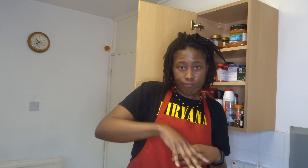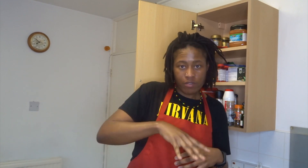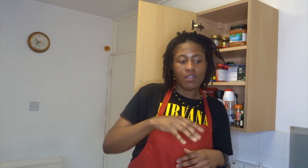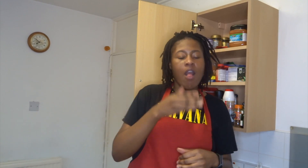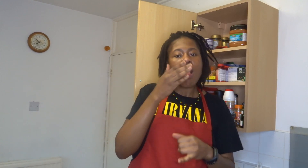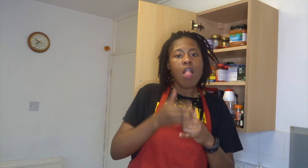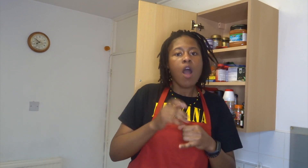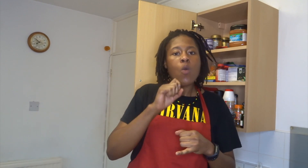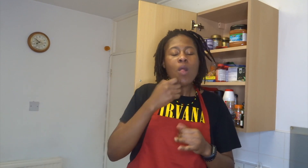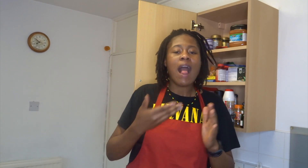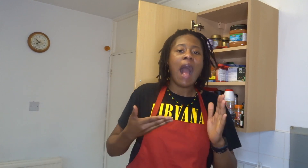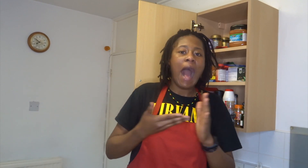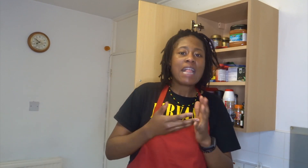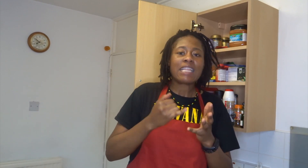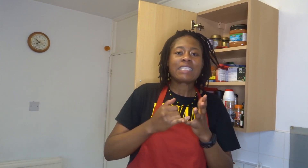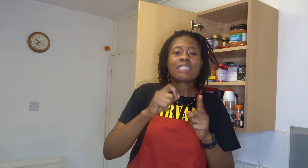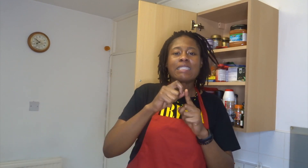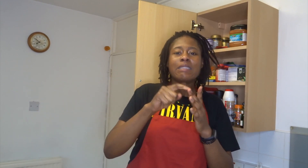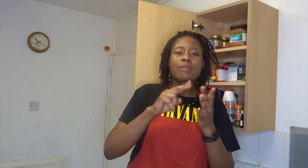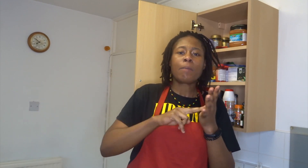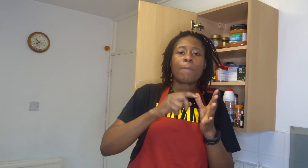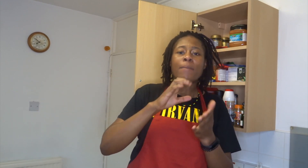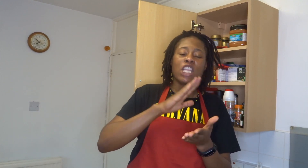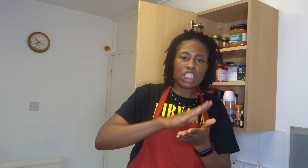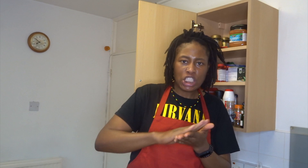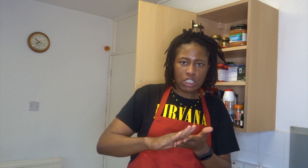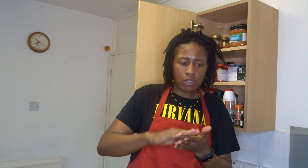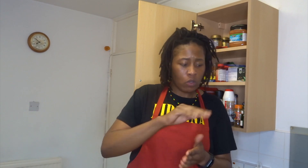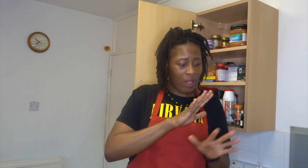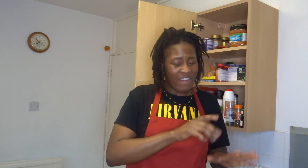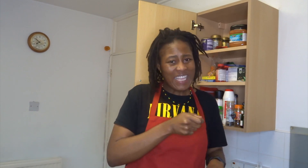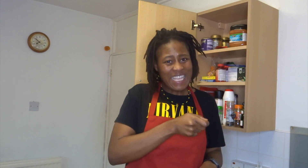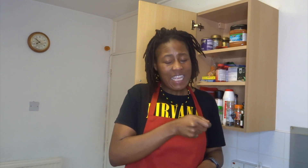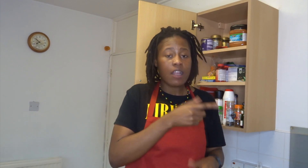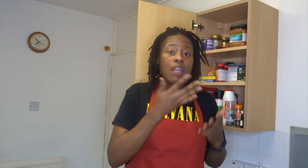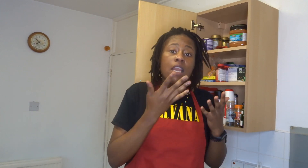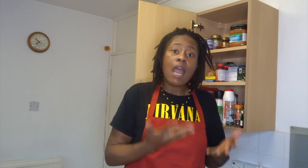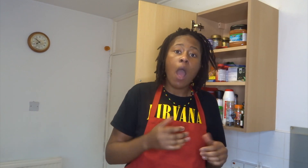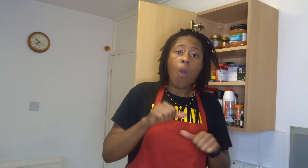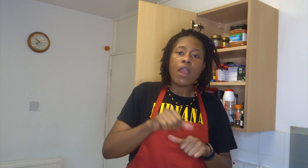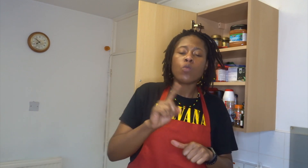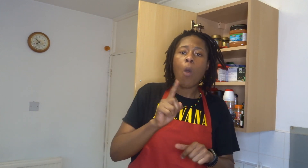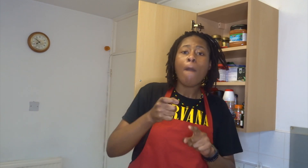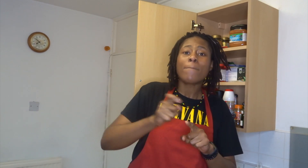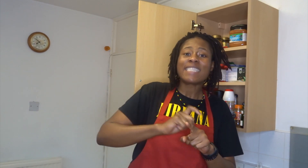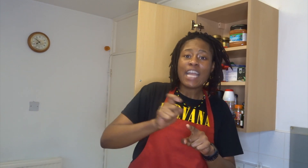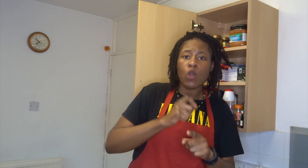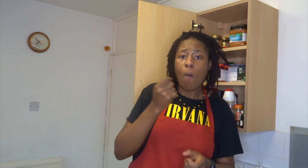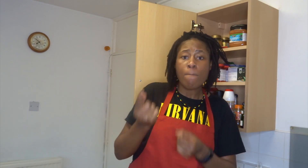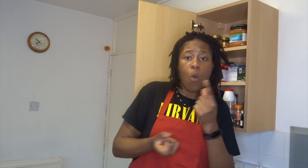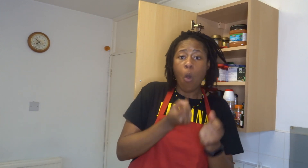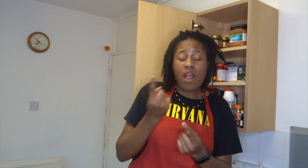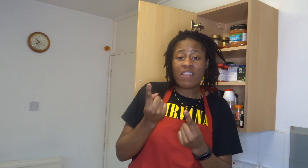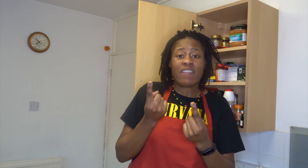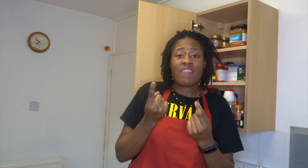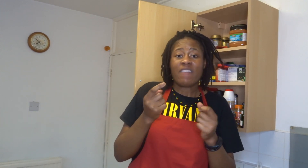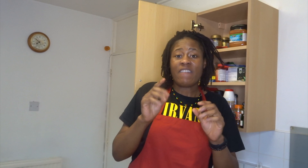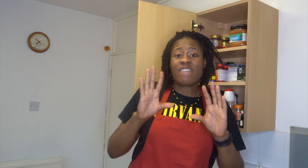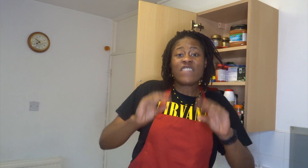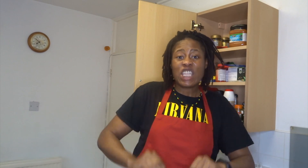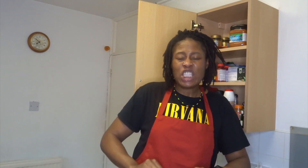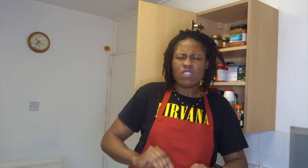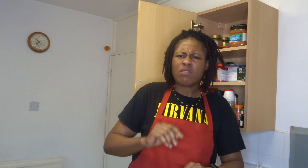I have already added the coconut cream, and will add the spinach at the very end.